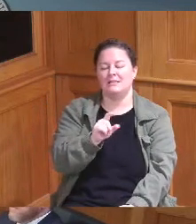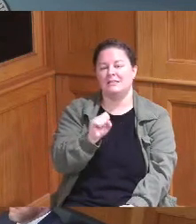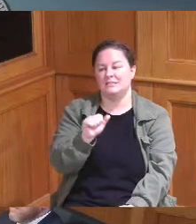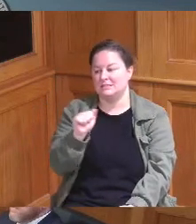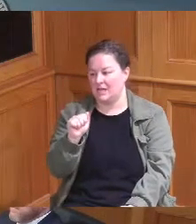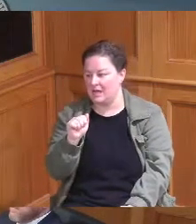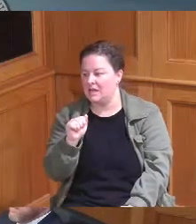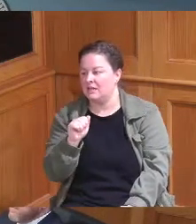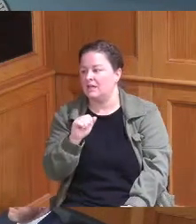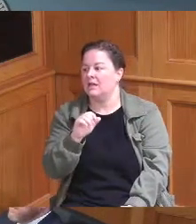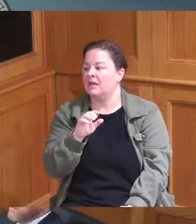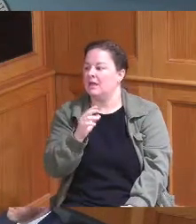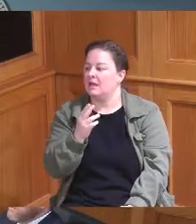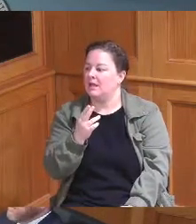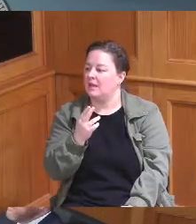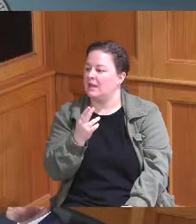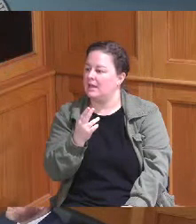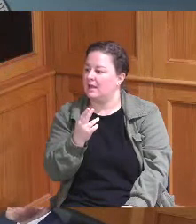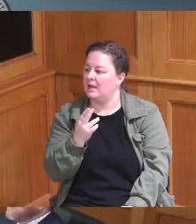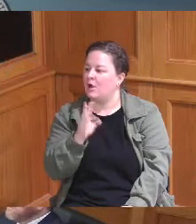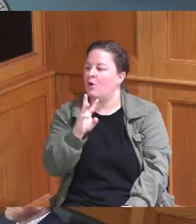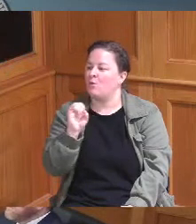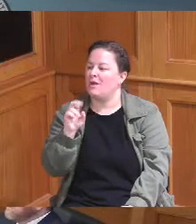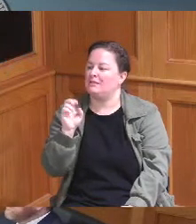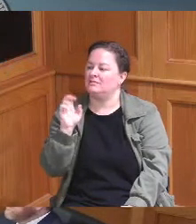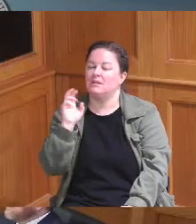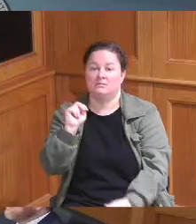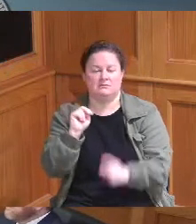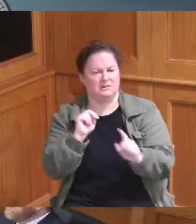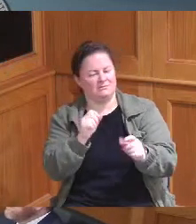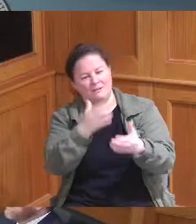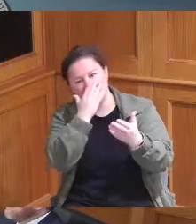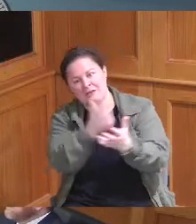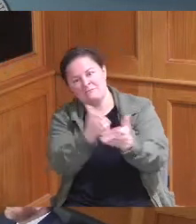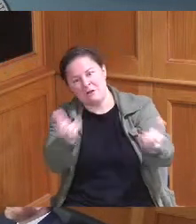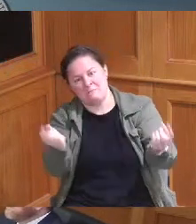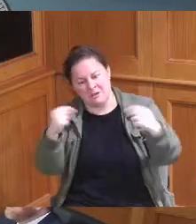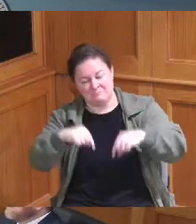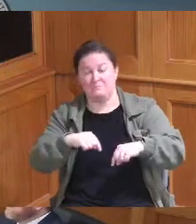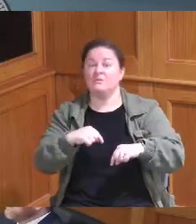this afternoon glad to be here to talk to you a little bit about beyond your imagination beyond